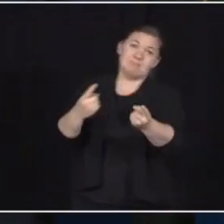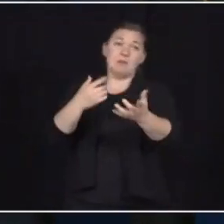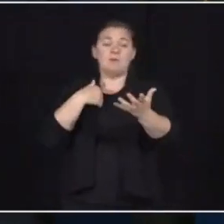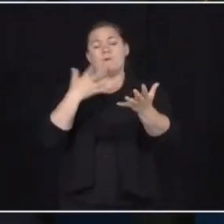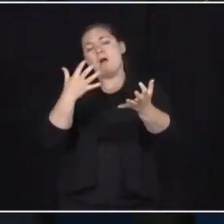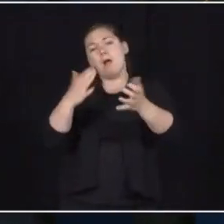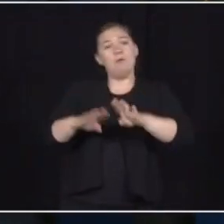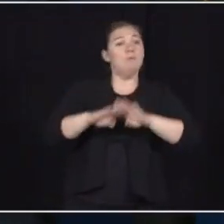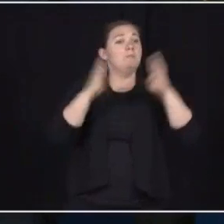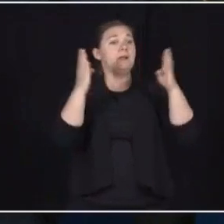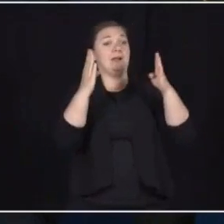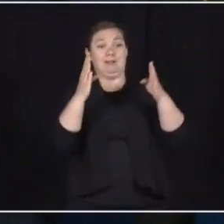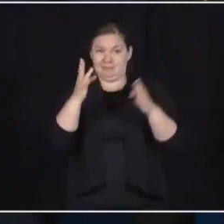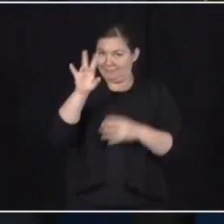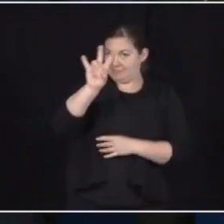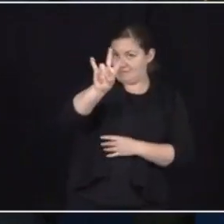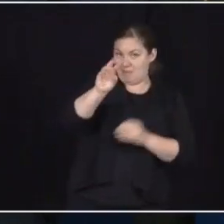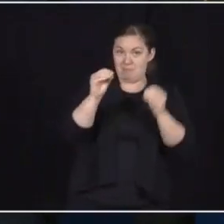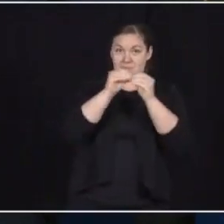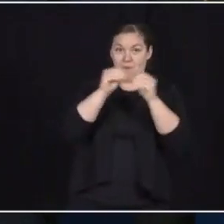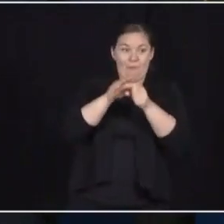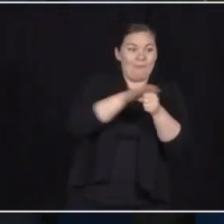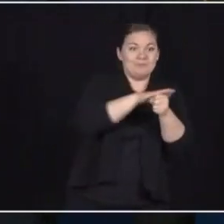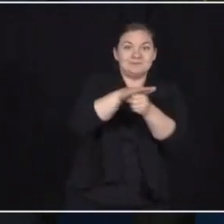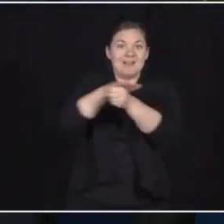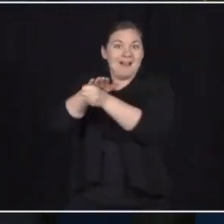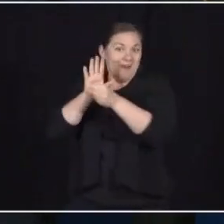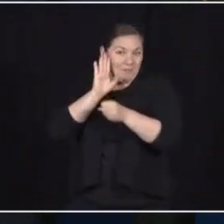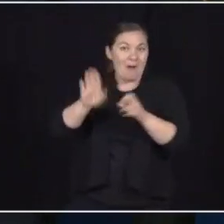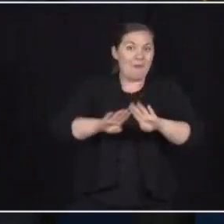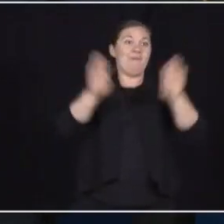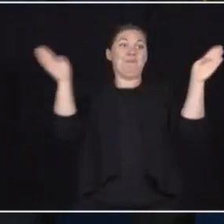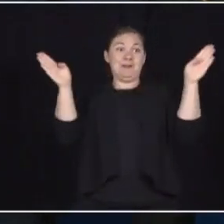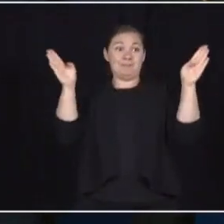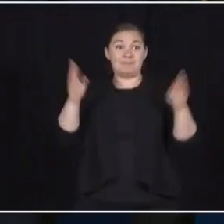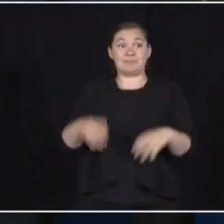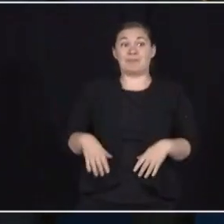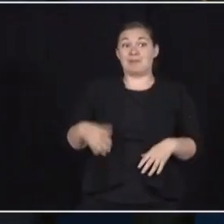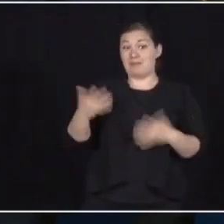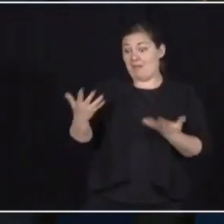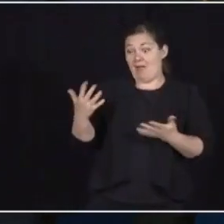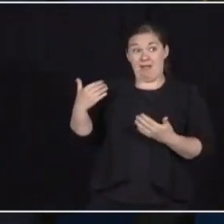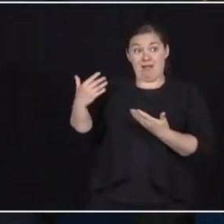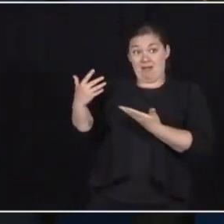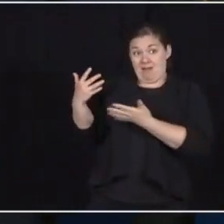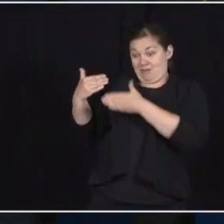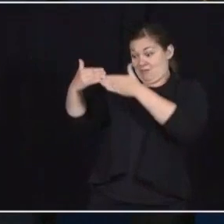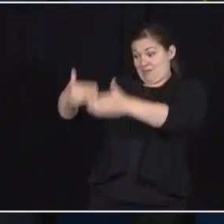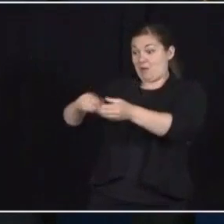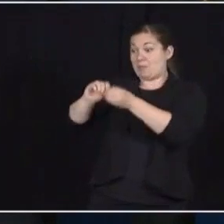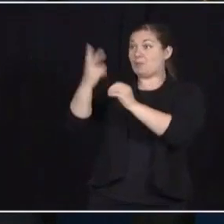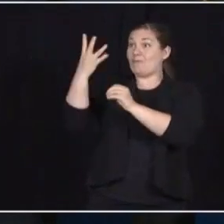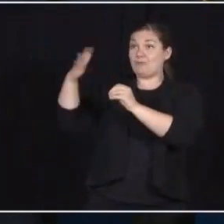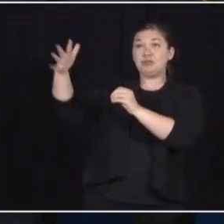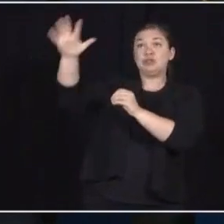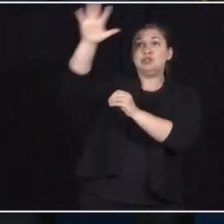premier just announced, seven more regions will enter stage II on Friday , joining the 24 other regions had already reopened last Friday.